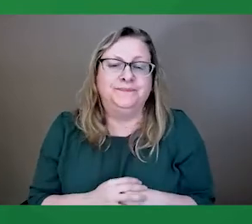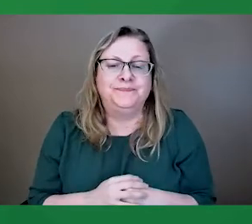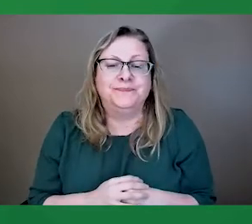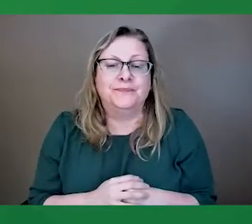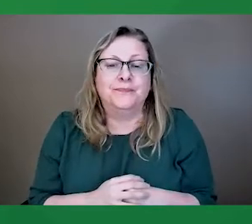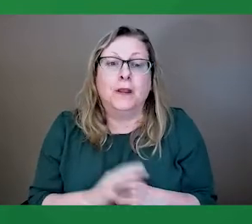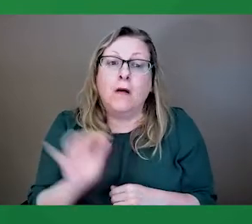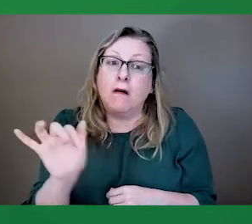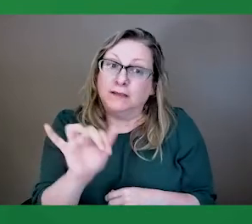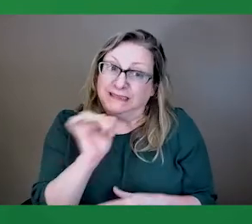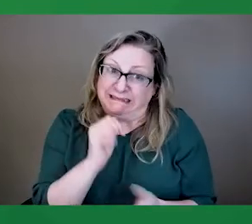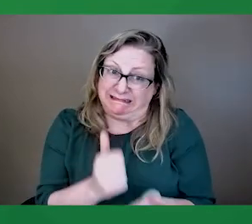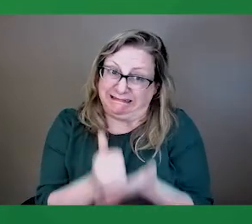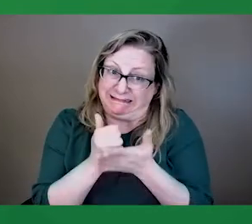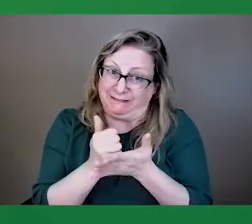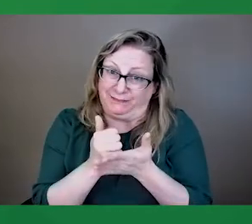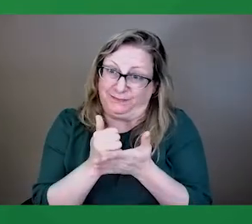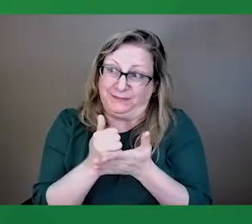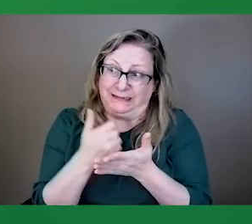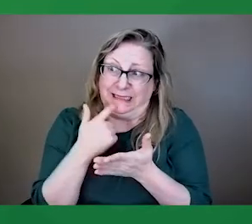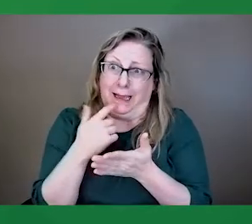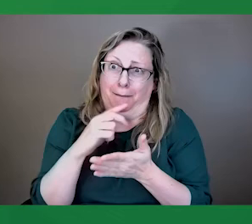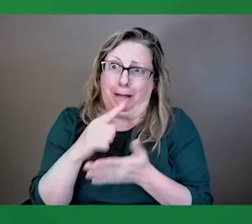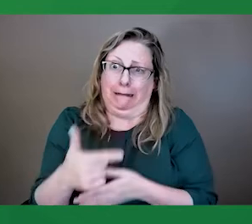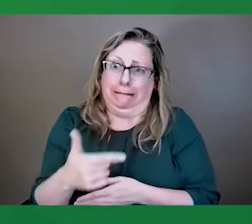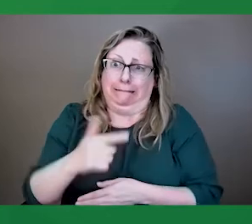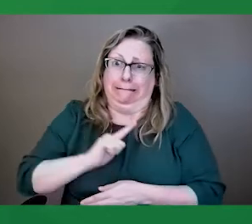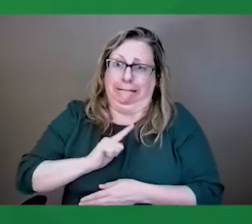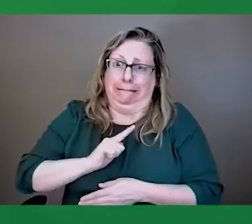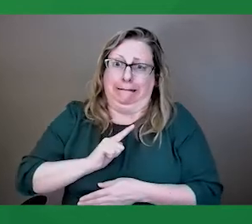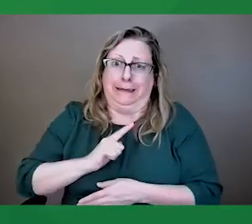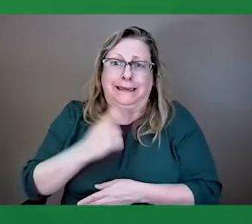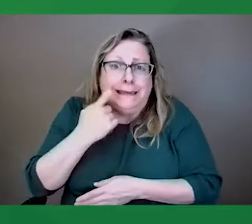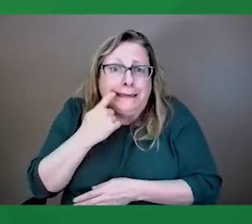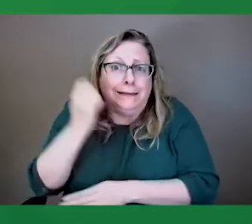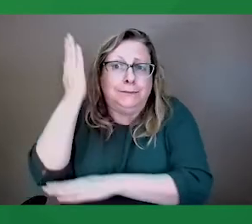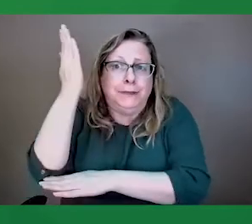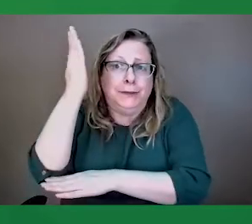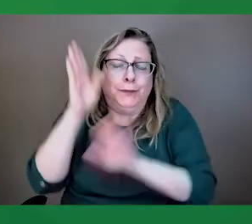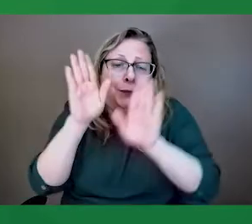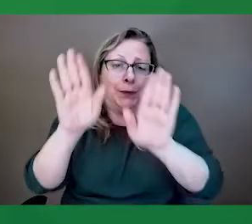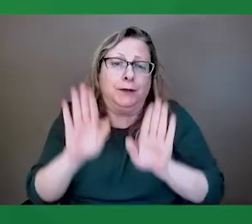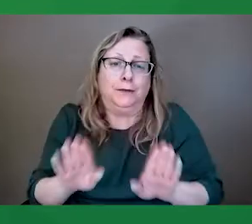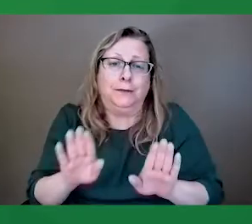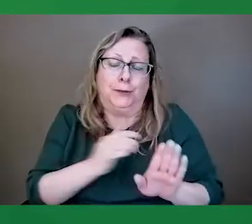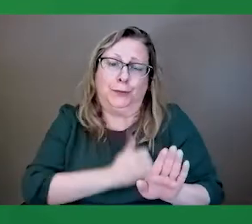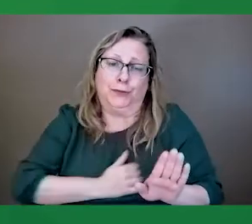It also doesn't help me that I'm following this particular lineup of speakers. So, you know, forgive me if I feel a little bit